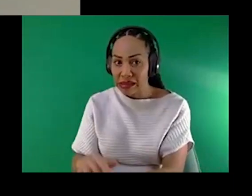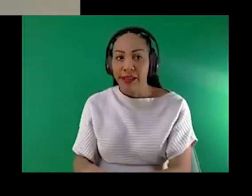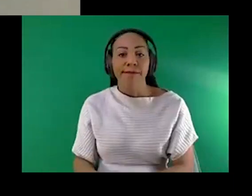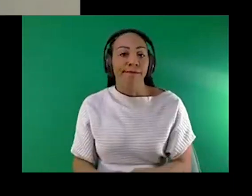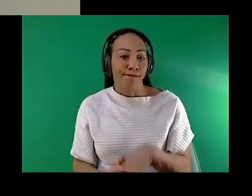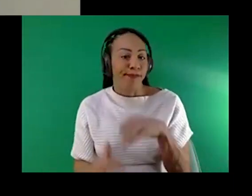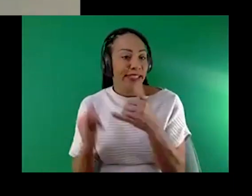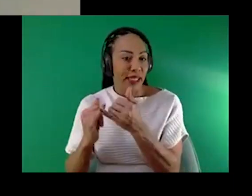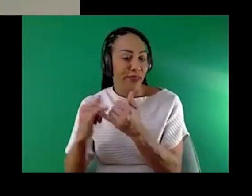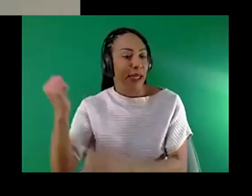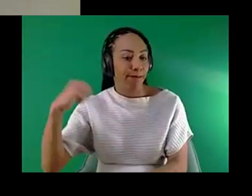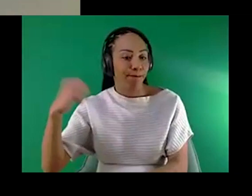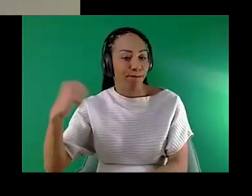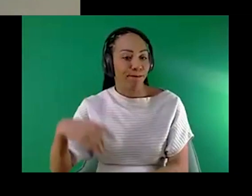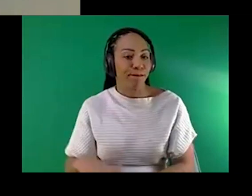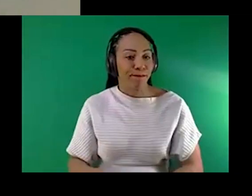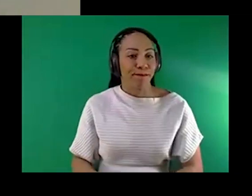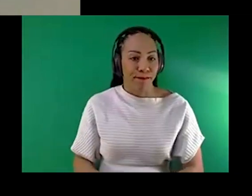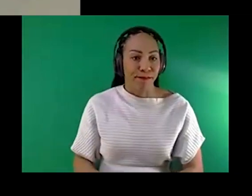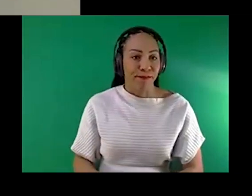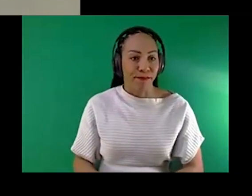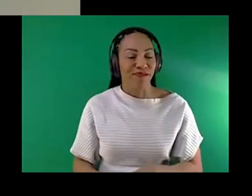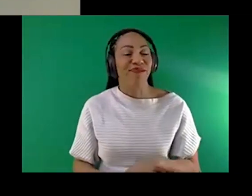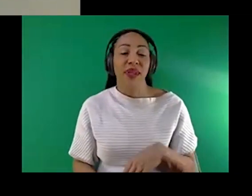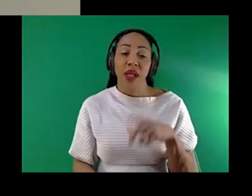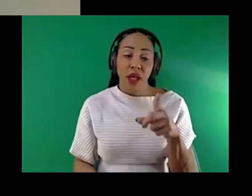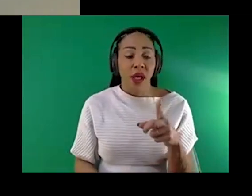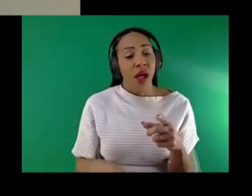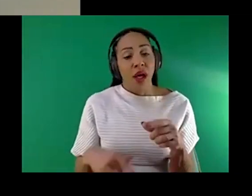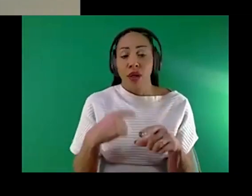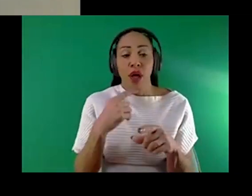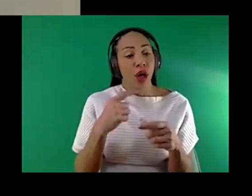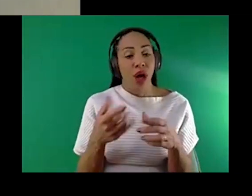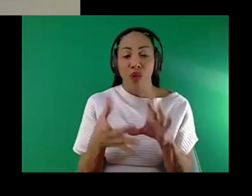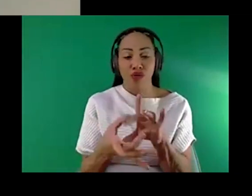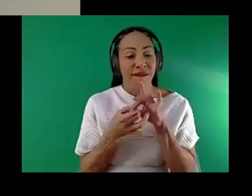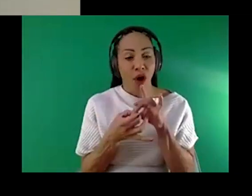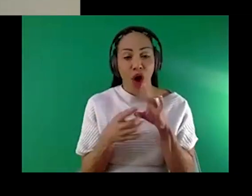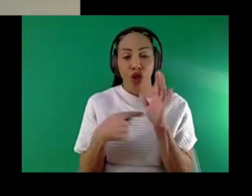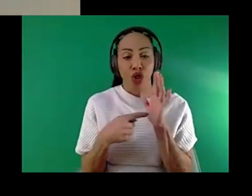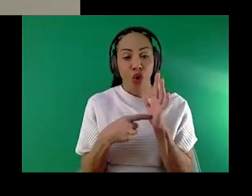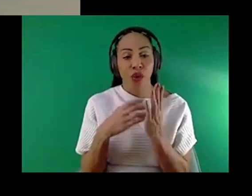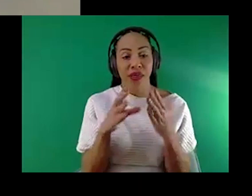eligibility that it has to have 50/50 at least representation from disabled artists uh so that